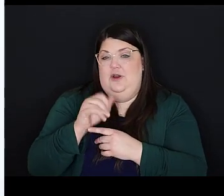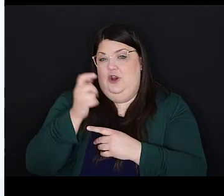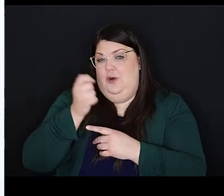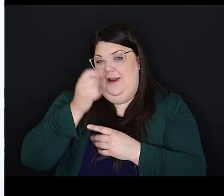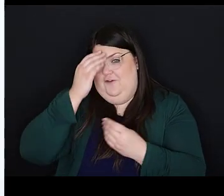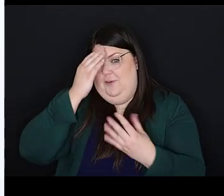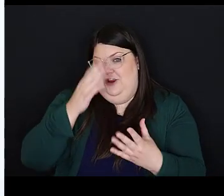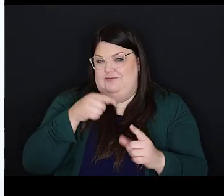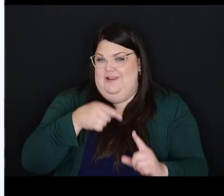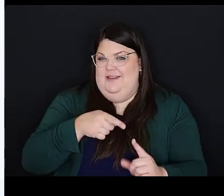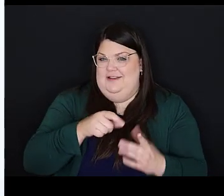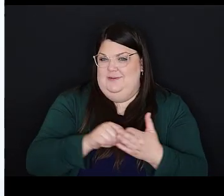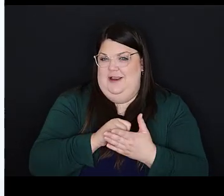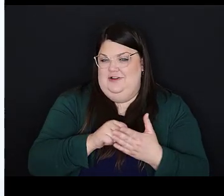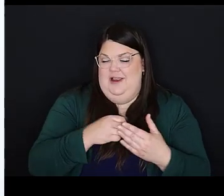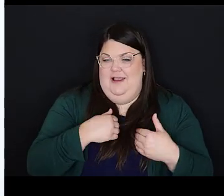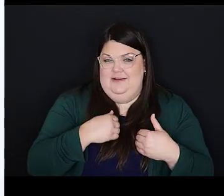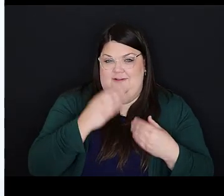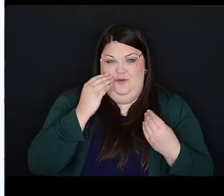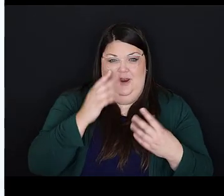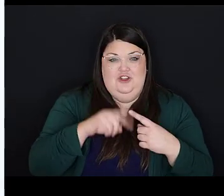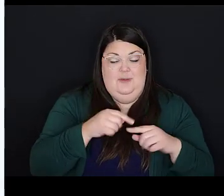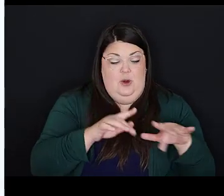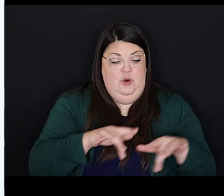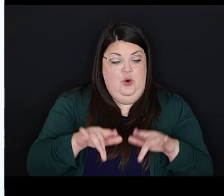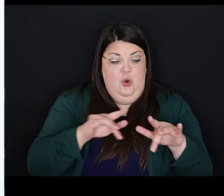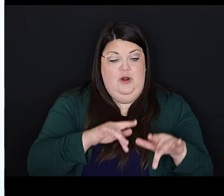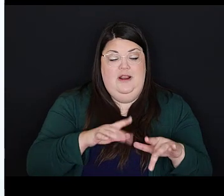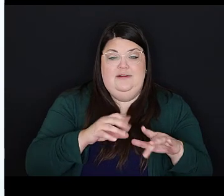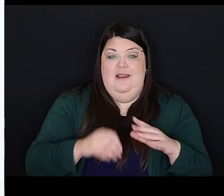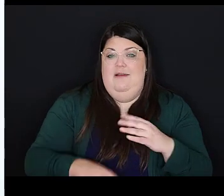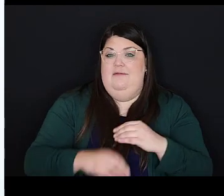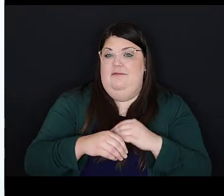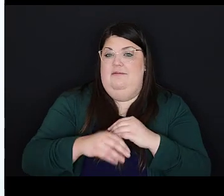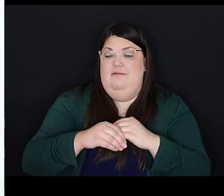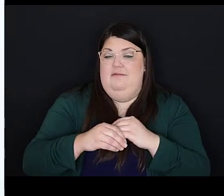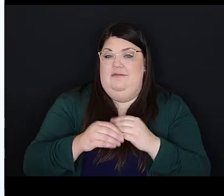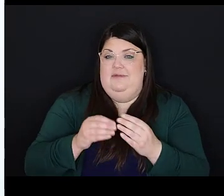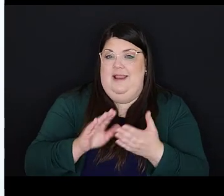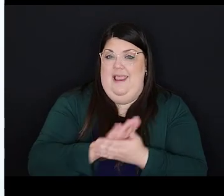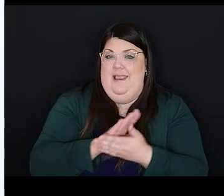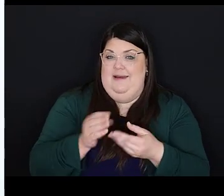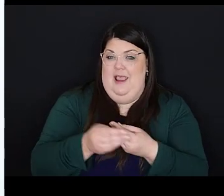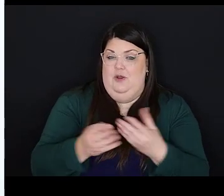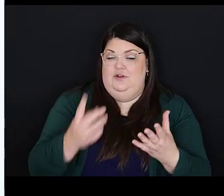This page contains informational recordings and accompanying handouts for applicants interested in